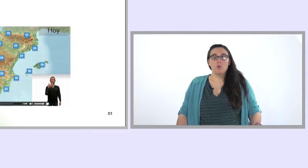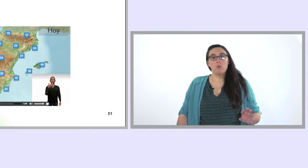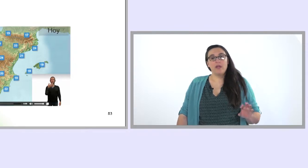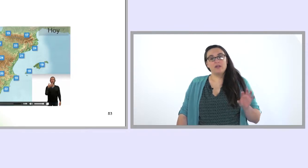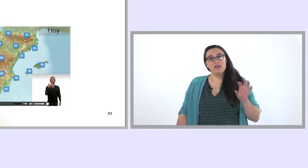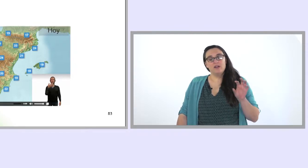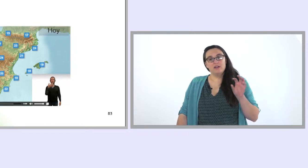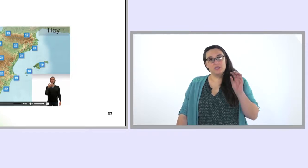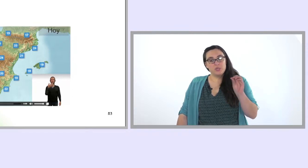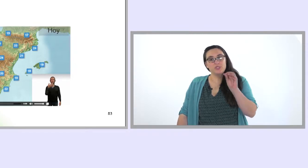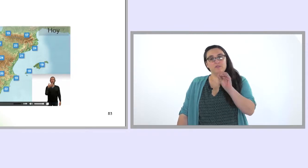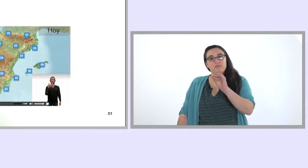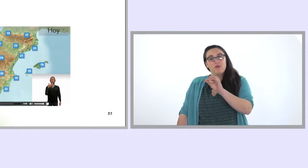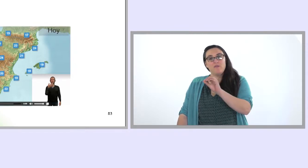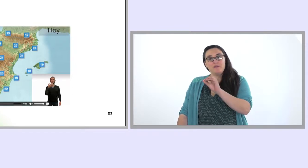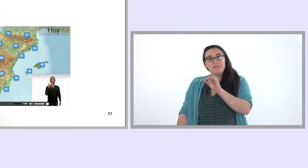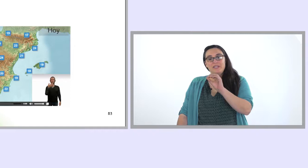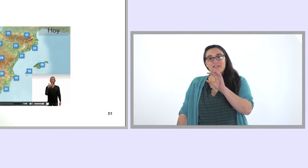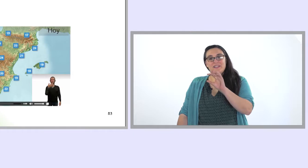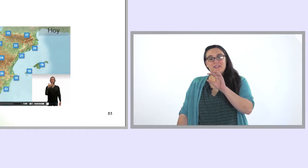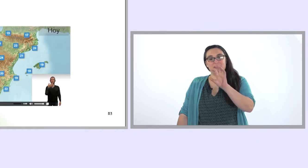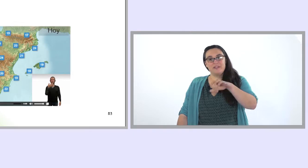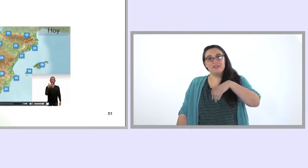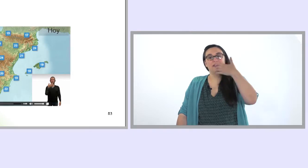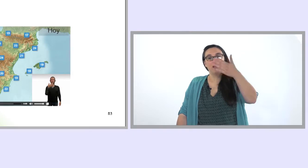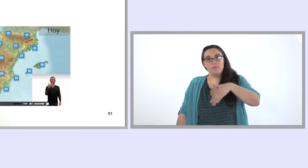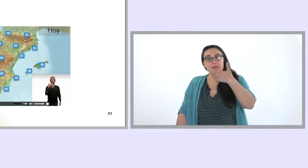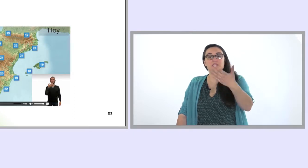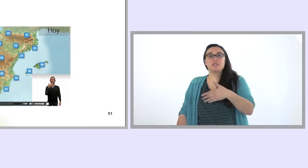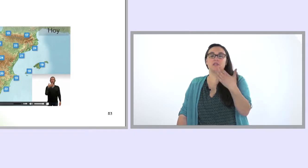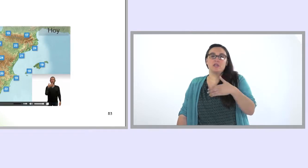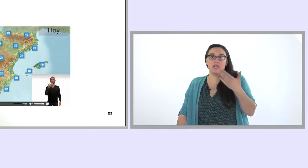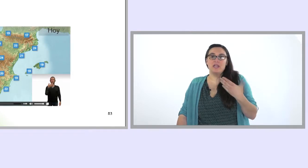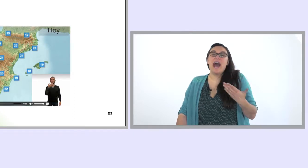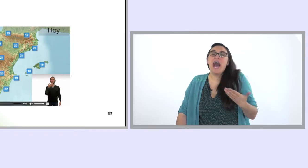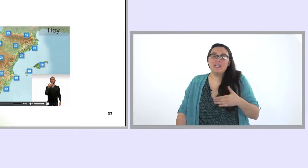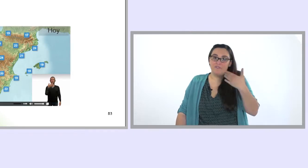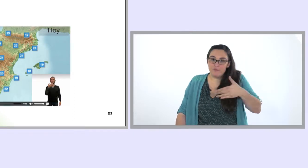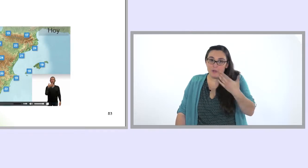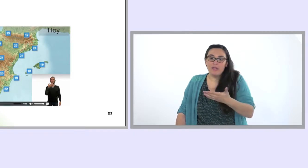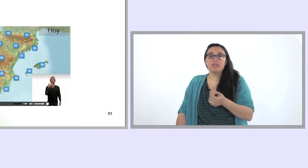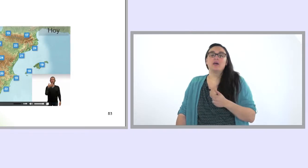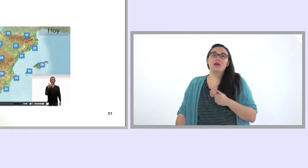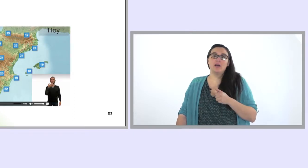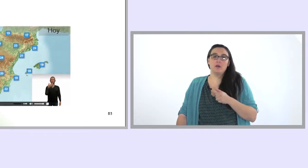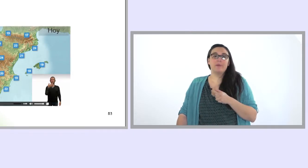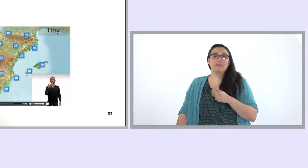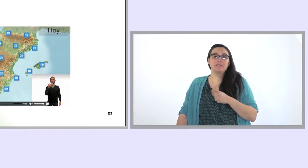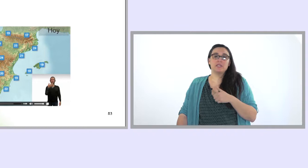where a certain vocabulary appears in a highly frequent basis